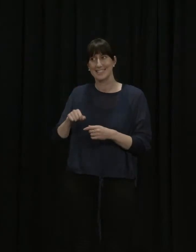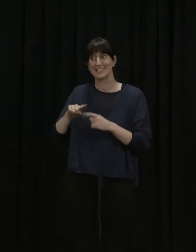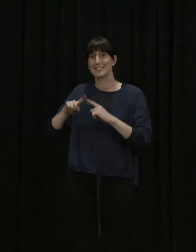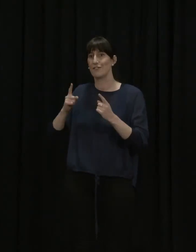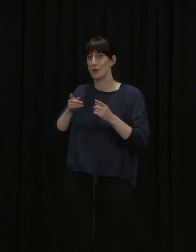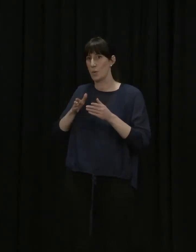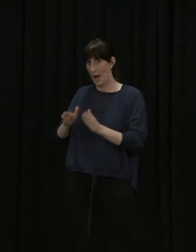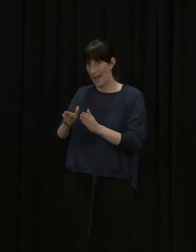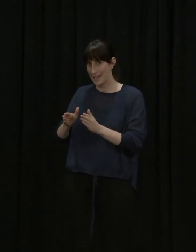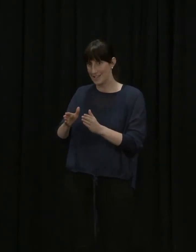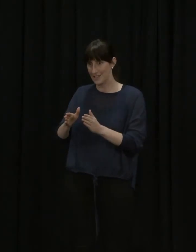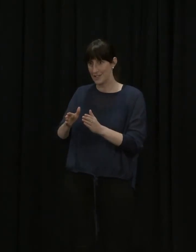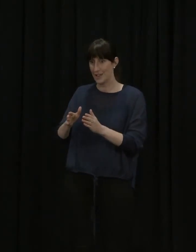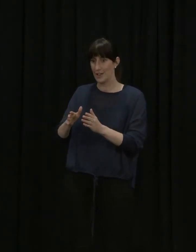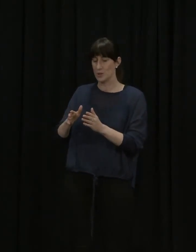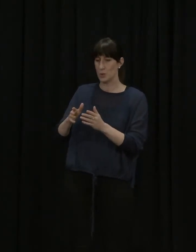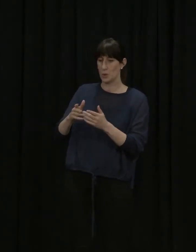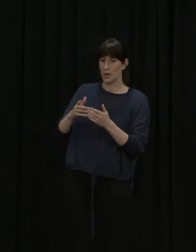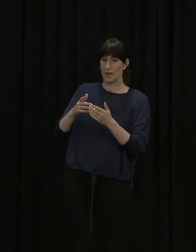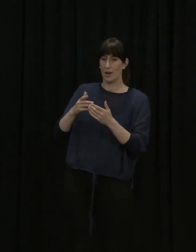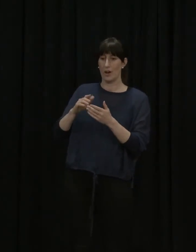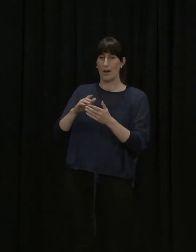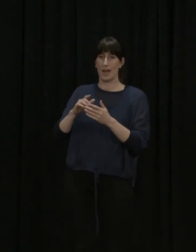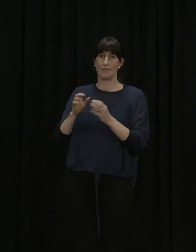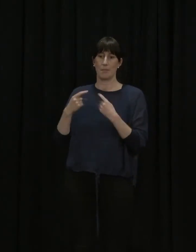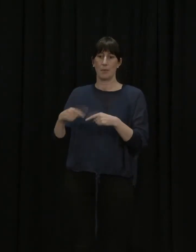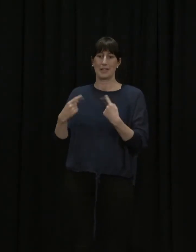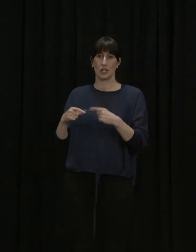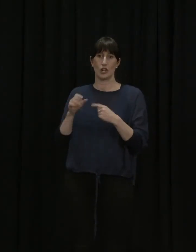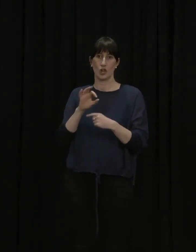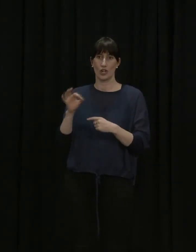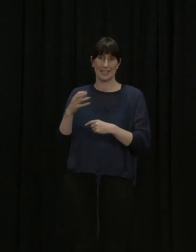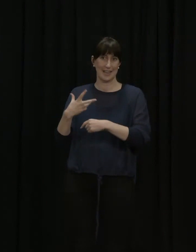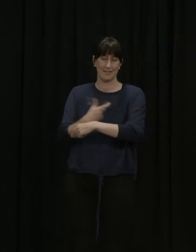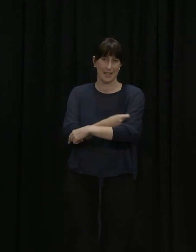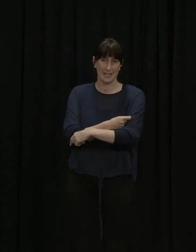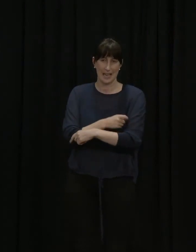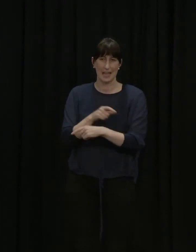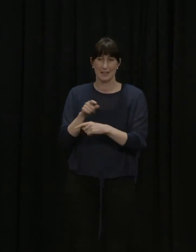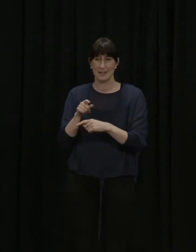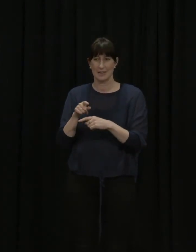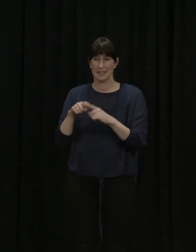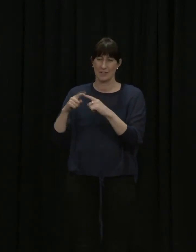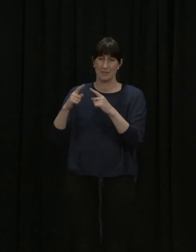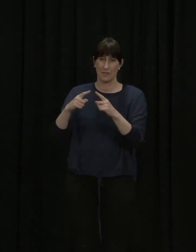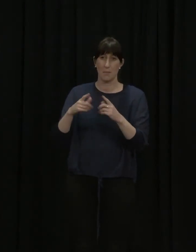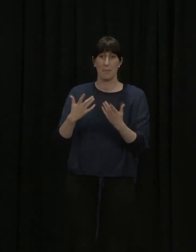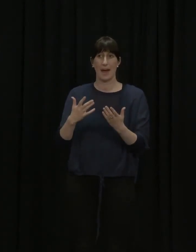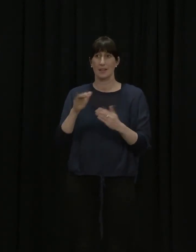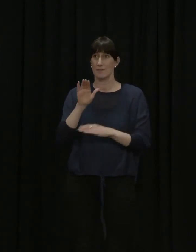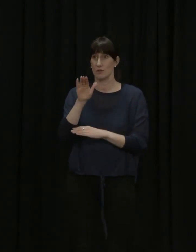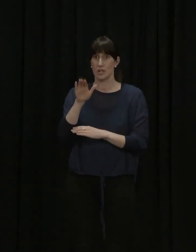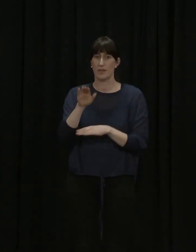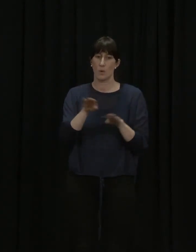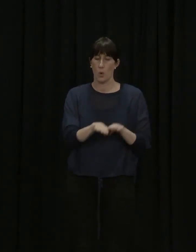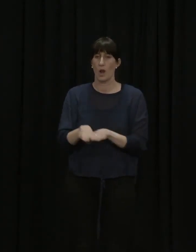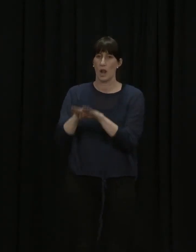potentially applying. So hence we will have a different process.